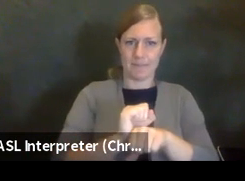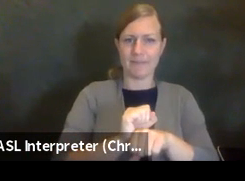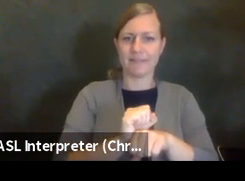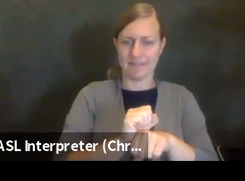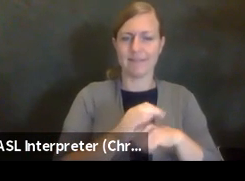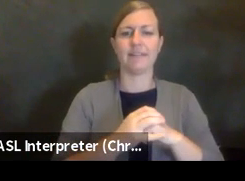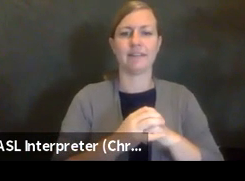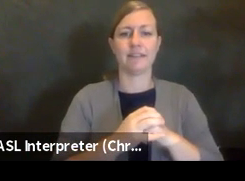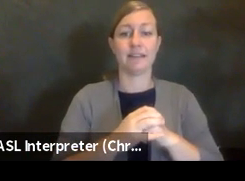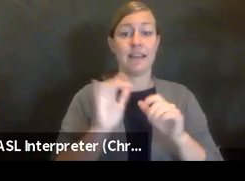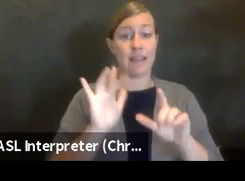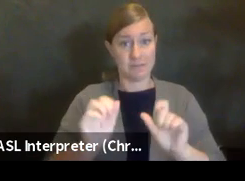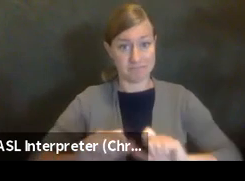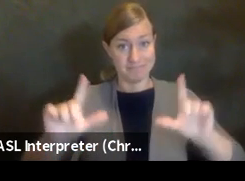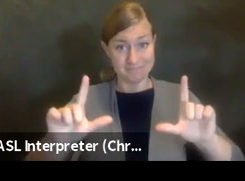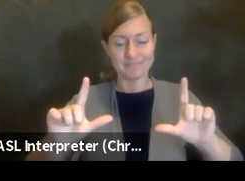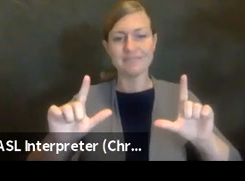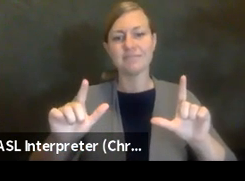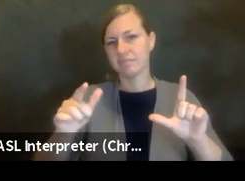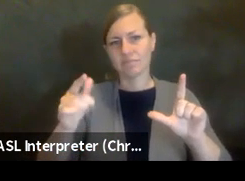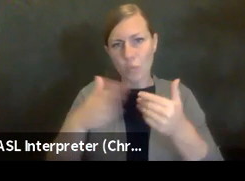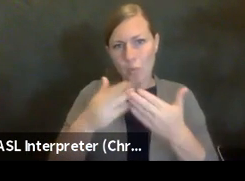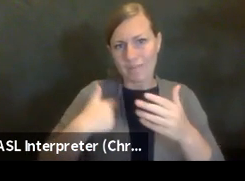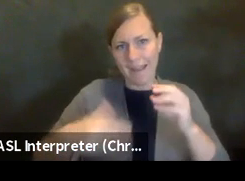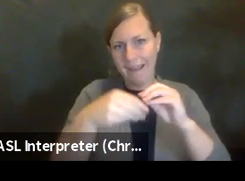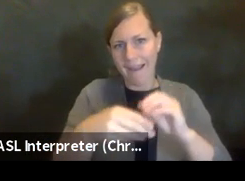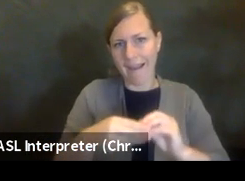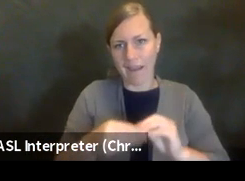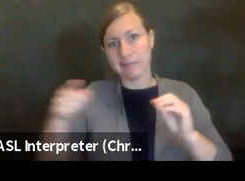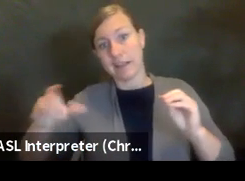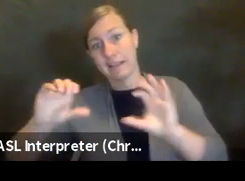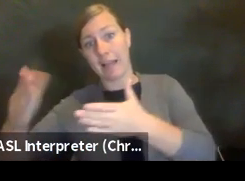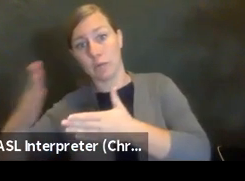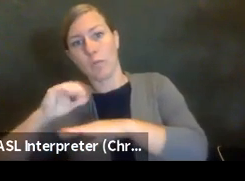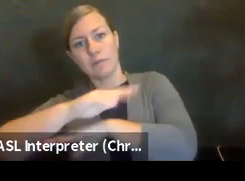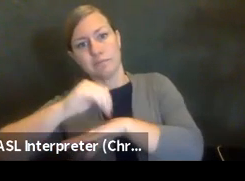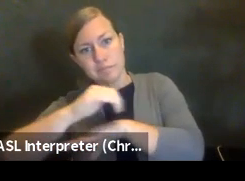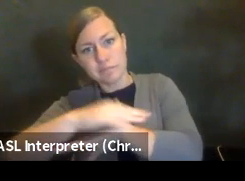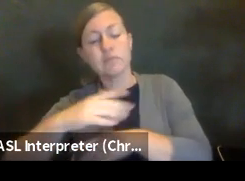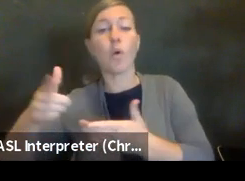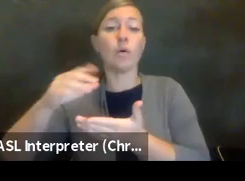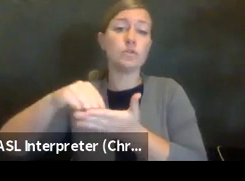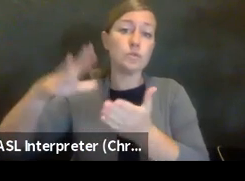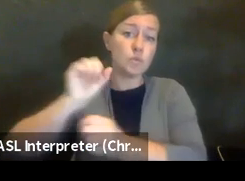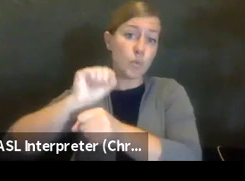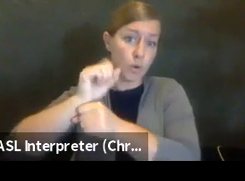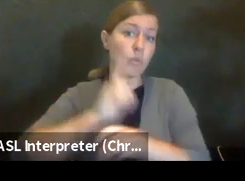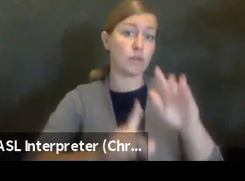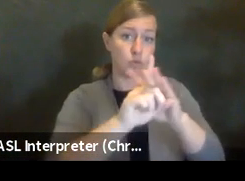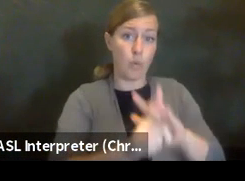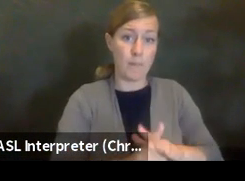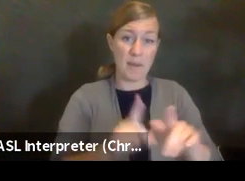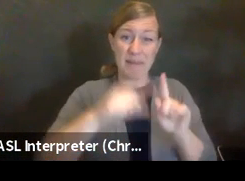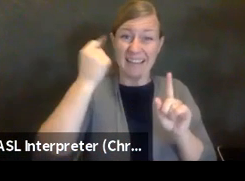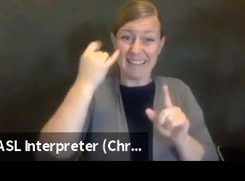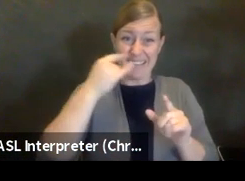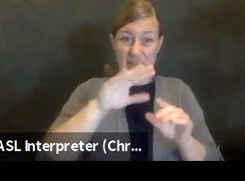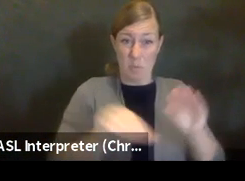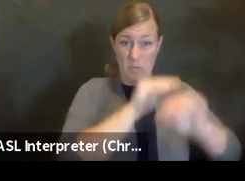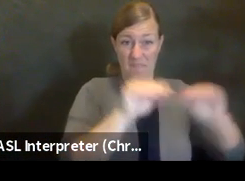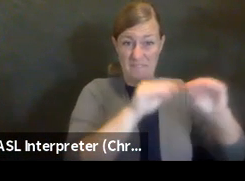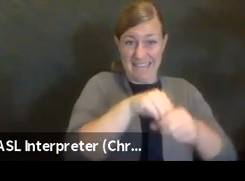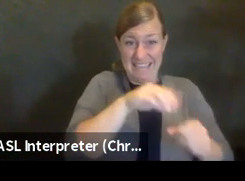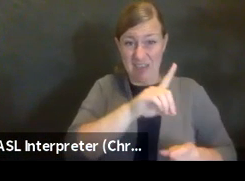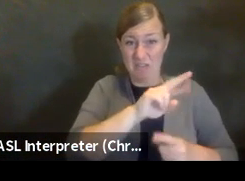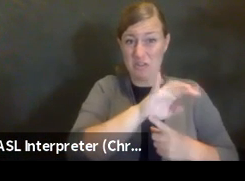Katherine Livick - ESD 112: And within that anything that I've put in that assignment or that has been turned in student work will all show up there. But if I start dragging things around it's going to be a problem. So,